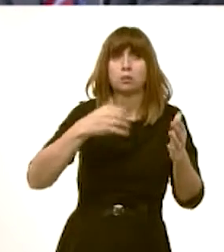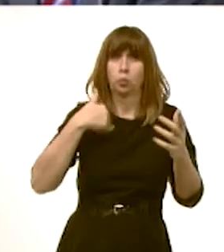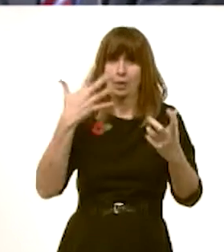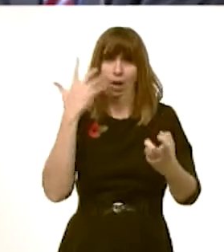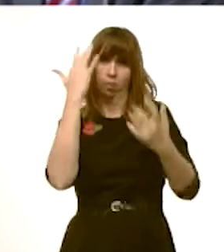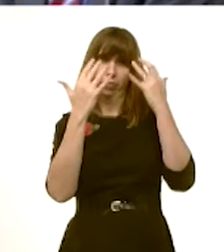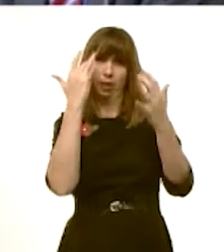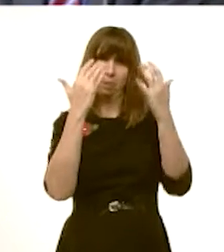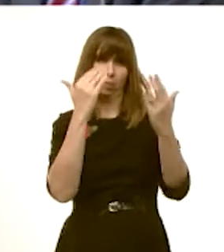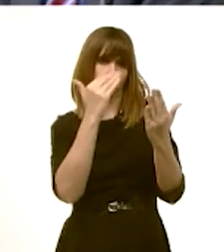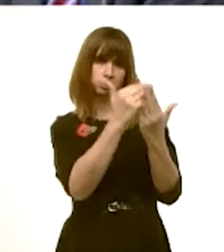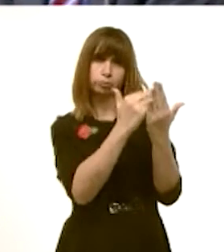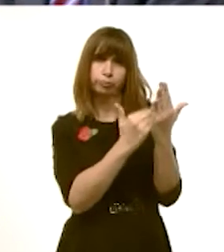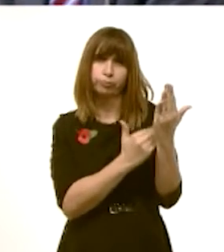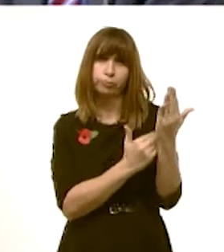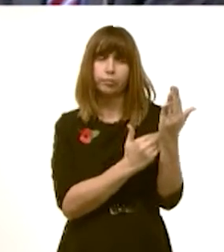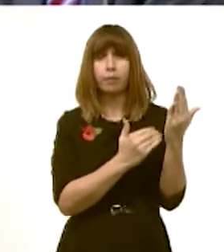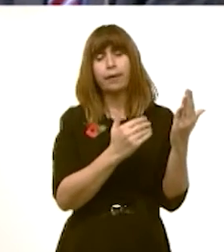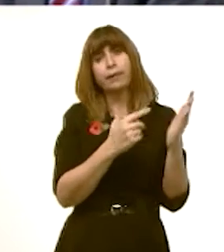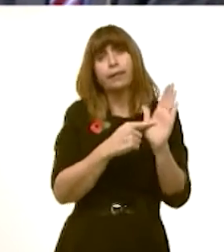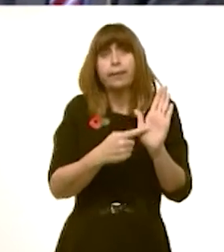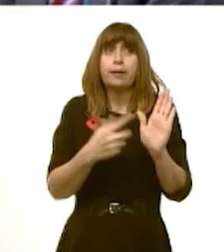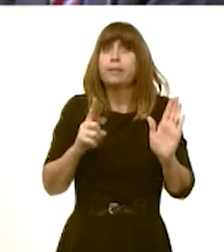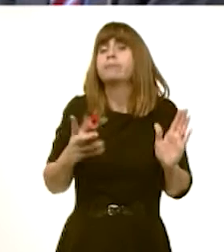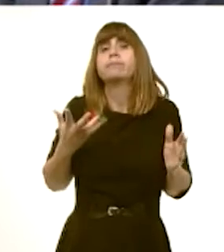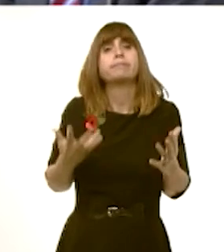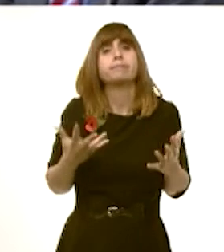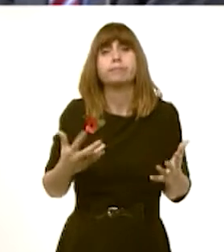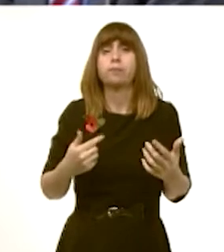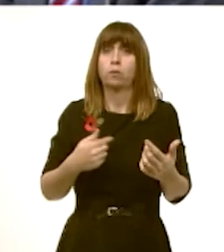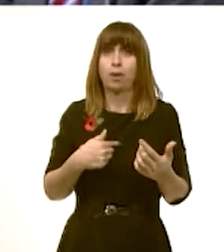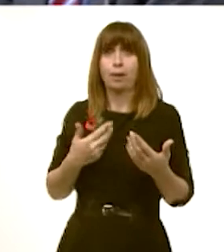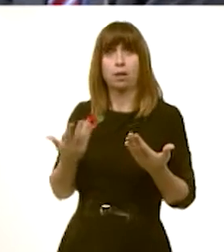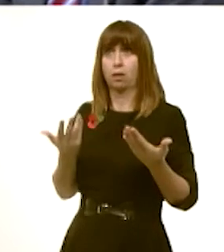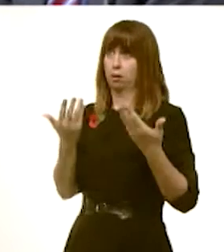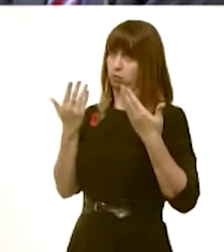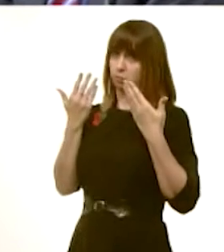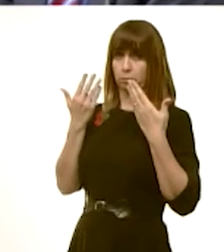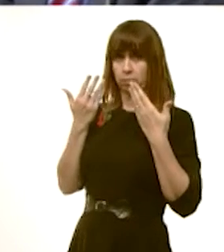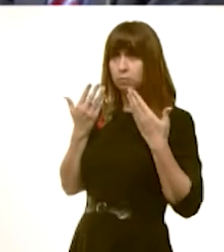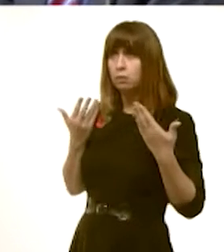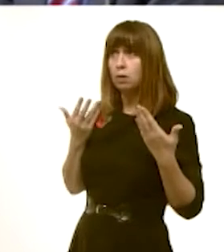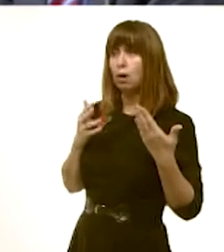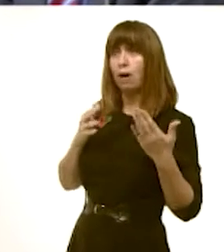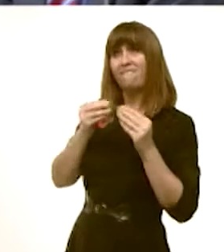To be honest, all that it does is say exactly what Value Wales is saying at present, in